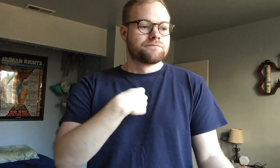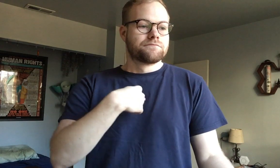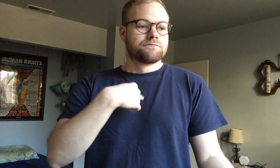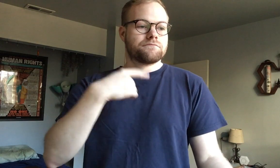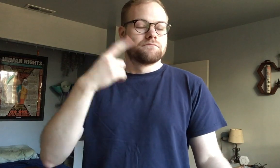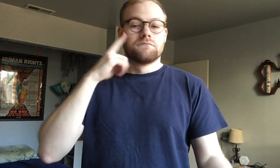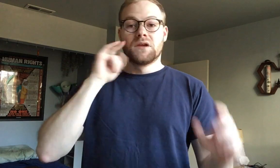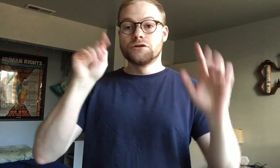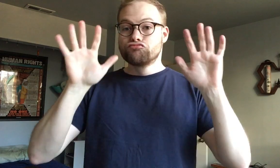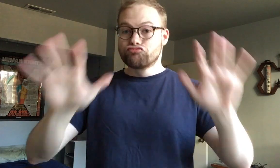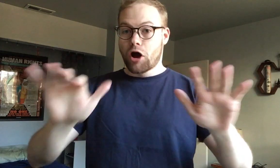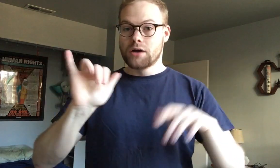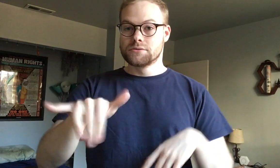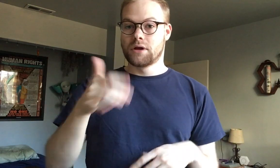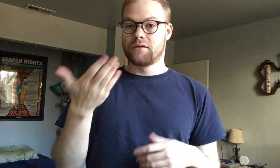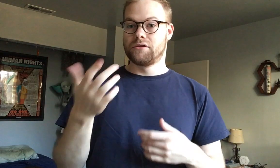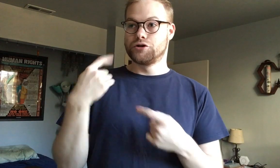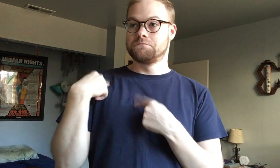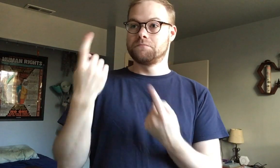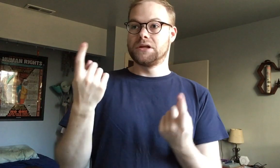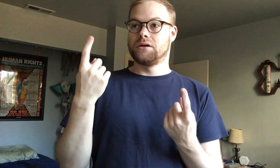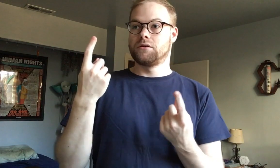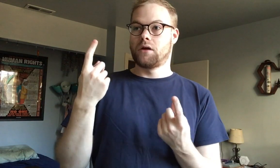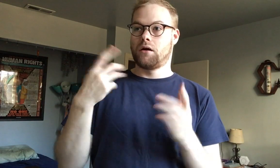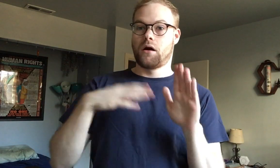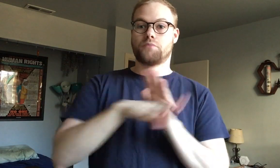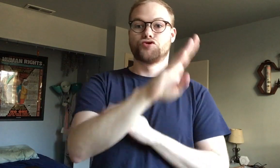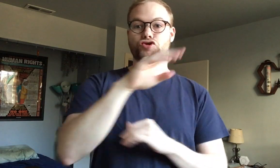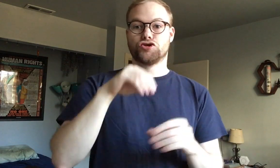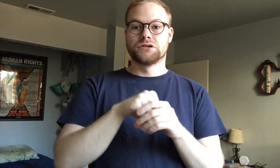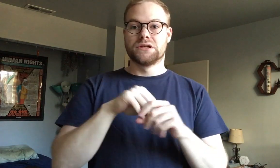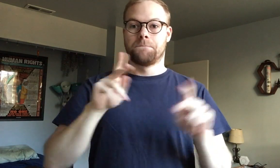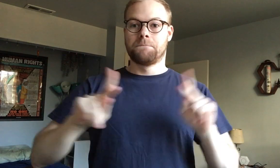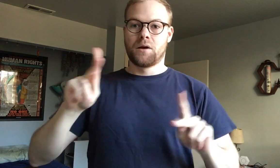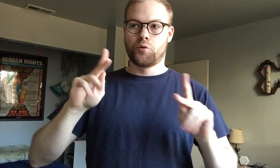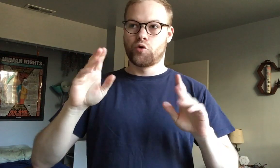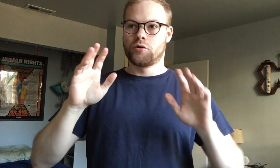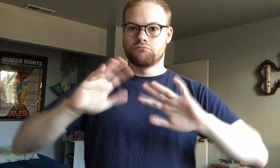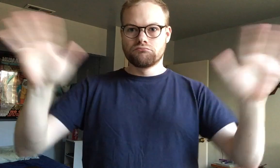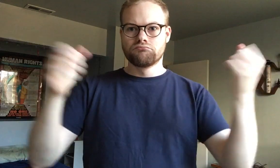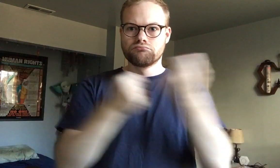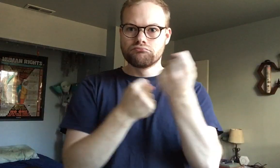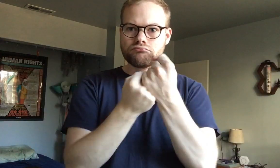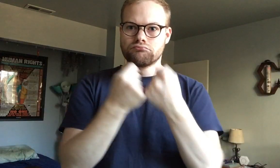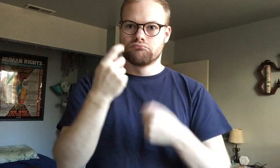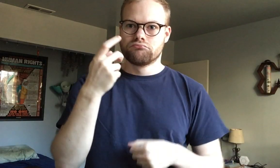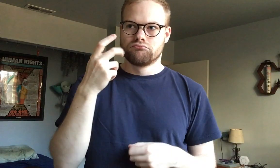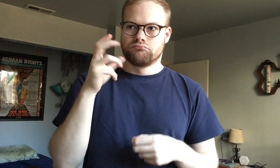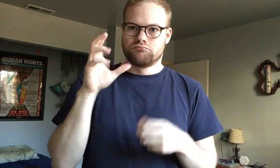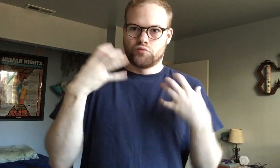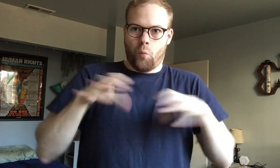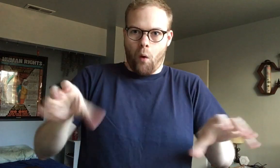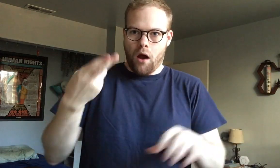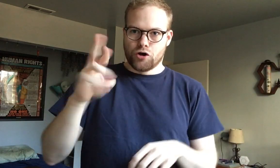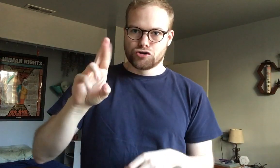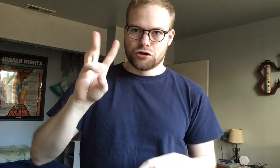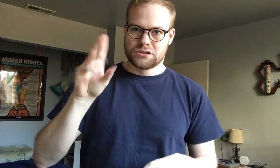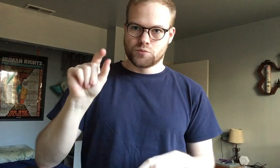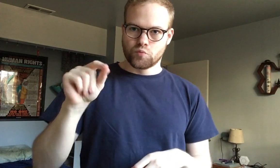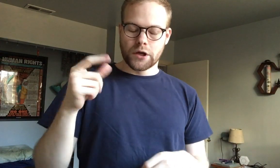I think it’s great that there’s been an upsurge in people showing support, and saying they don’t want HR 620.